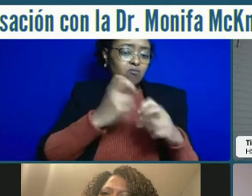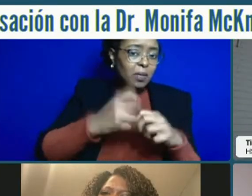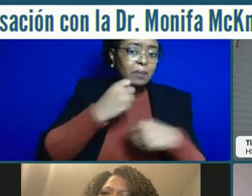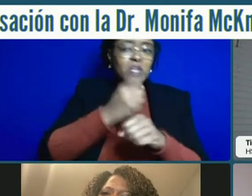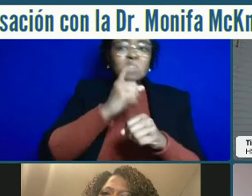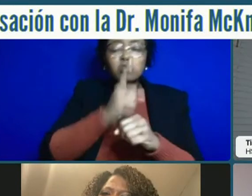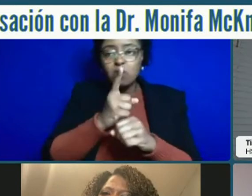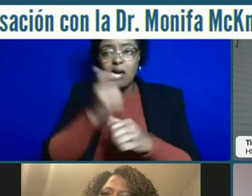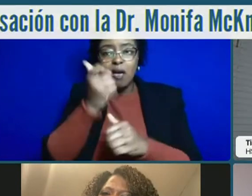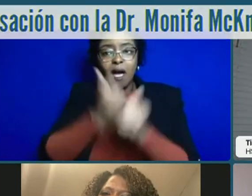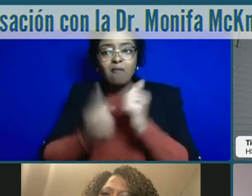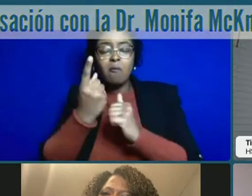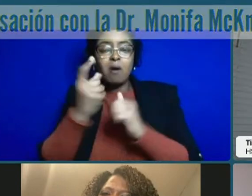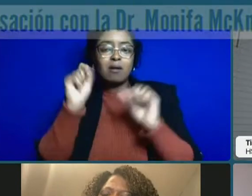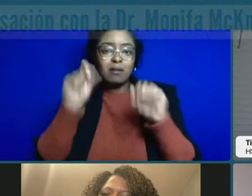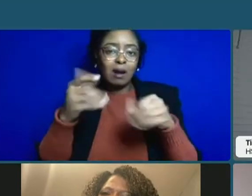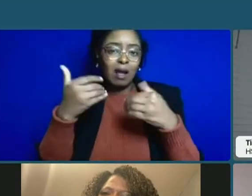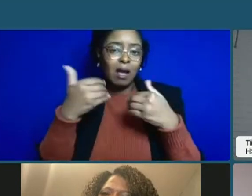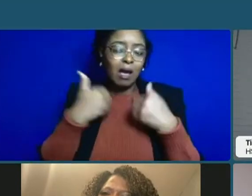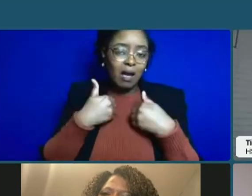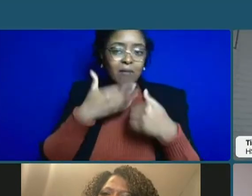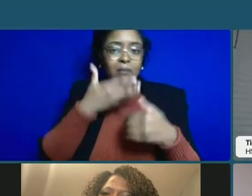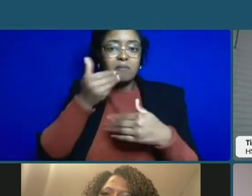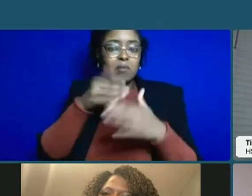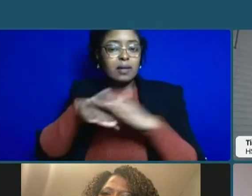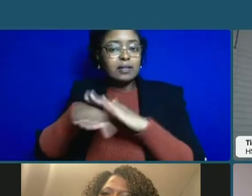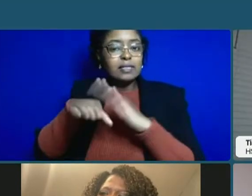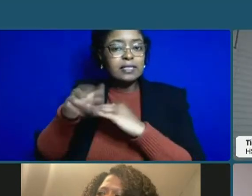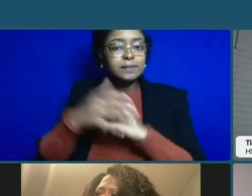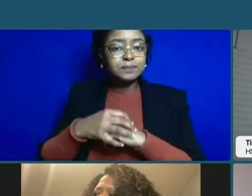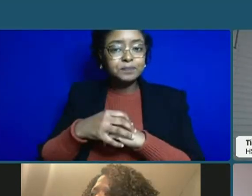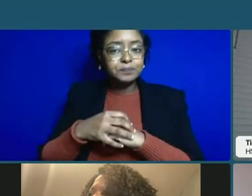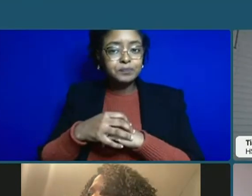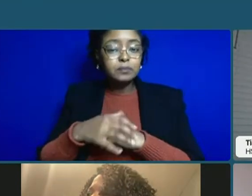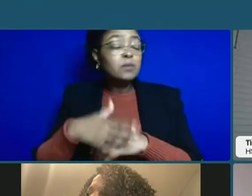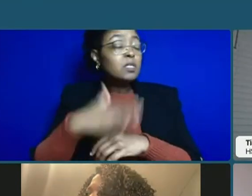make excellence for all more